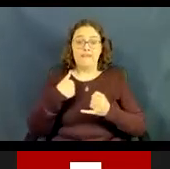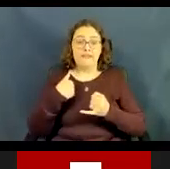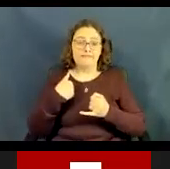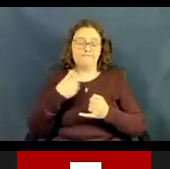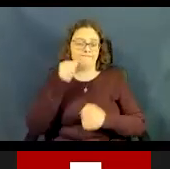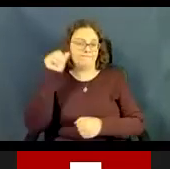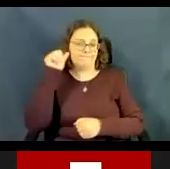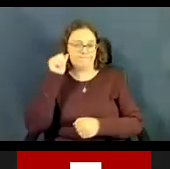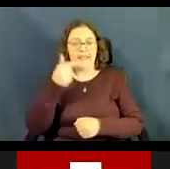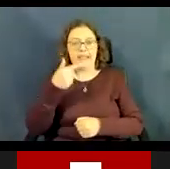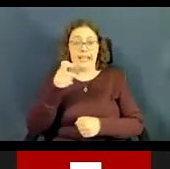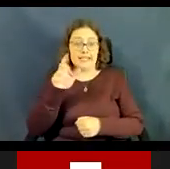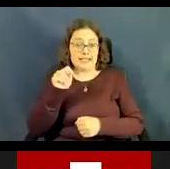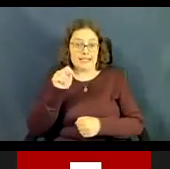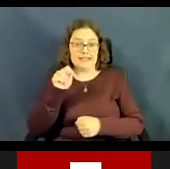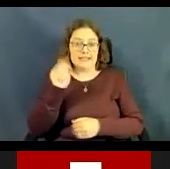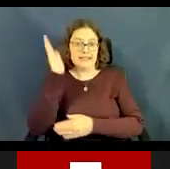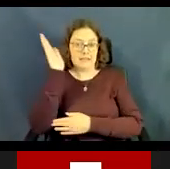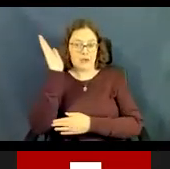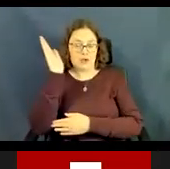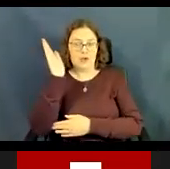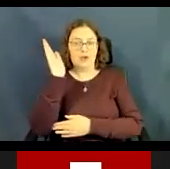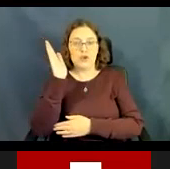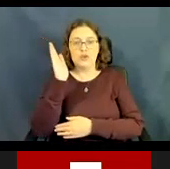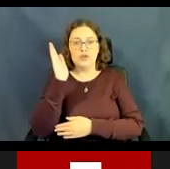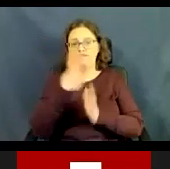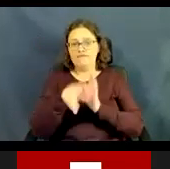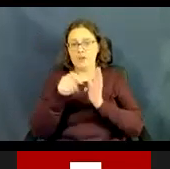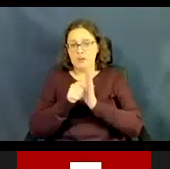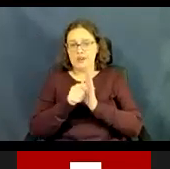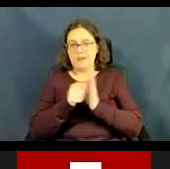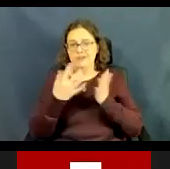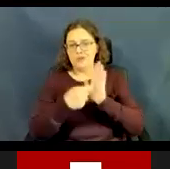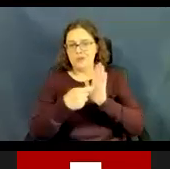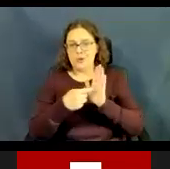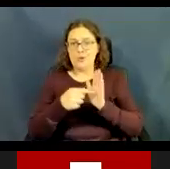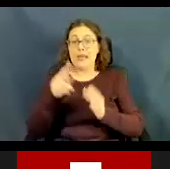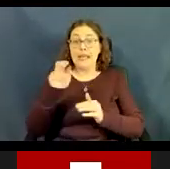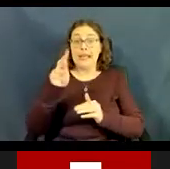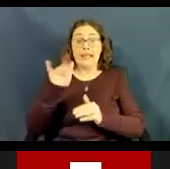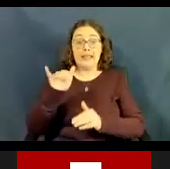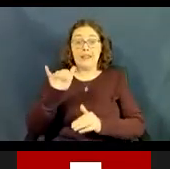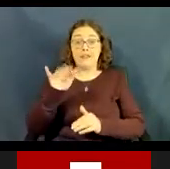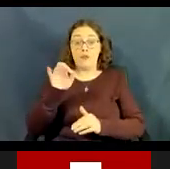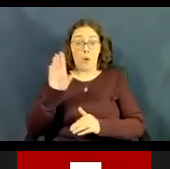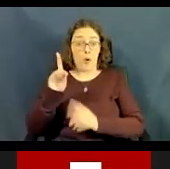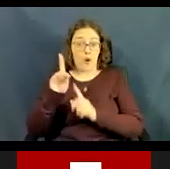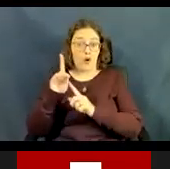a video we showed, yesterday's speaker was Nikki Ford, a teacher that shares how to use